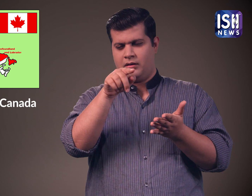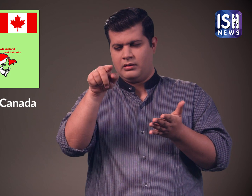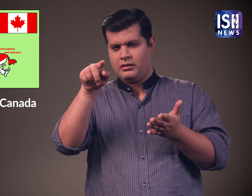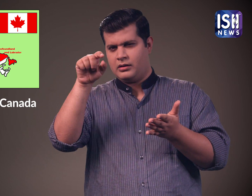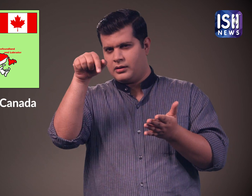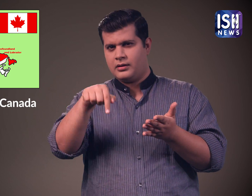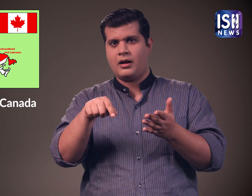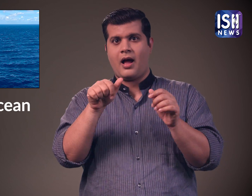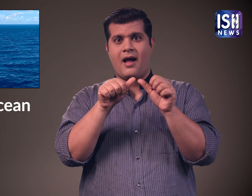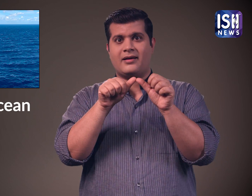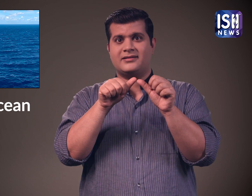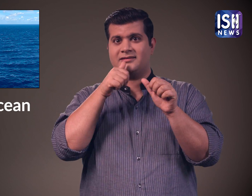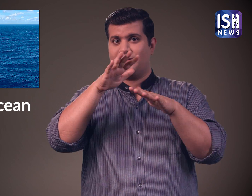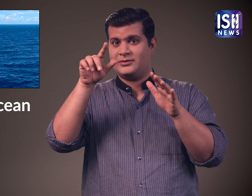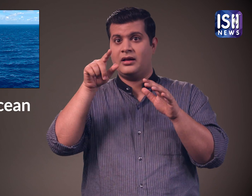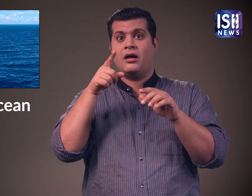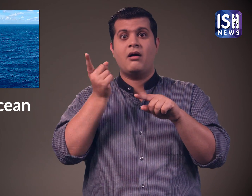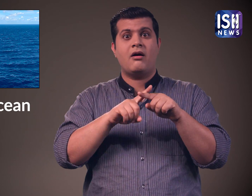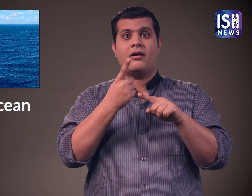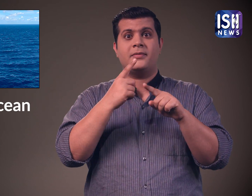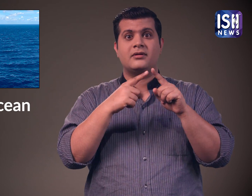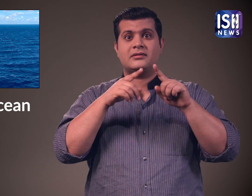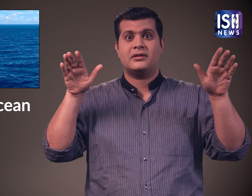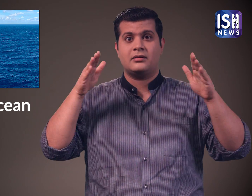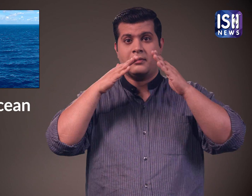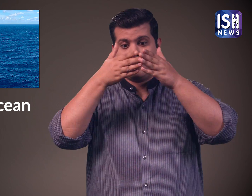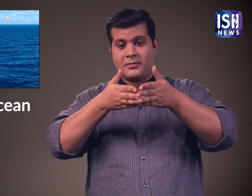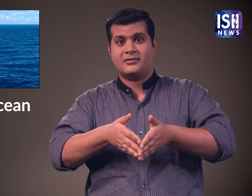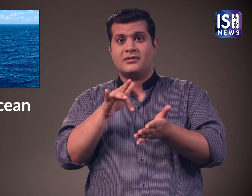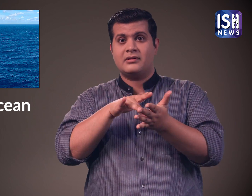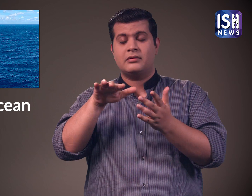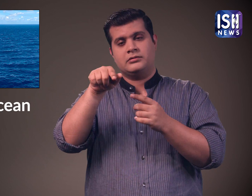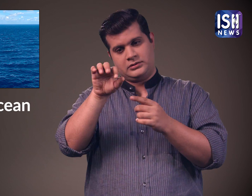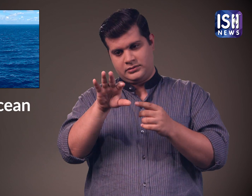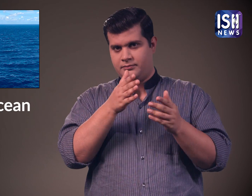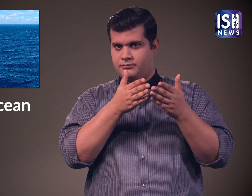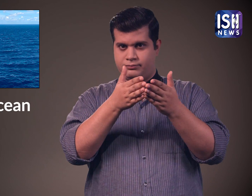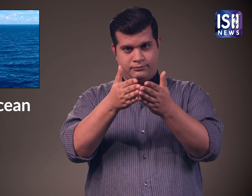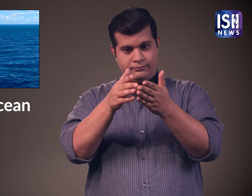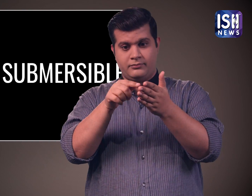to a spot in the Atlantic Ocean where the Titanic Wreckage is.